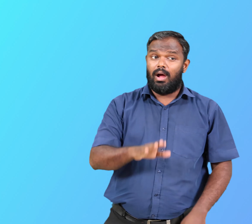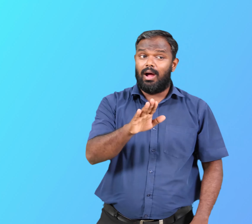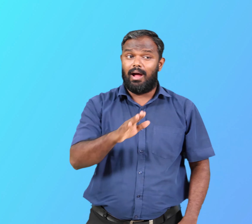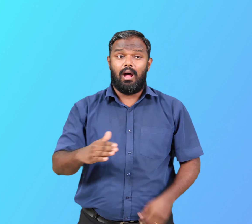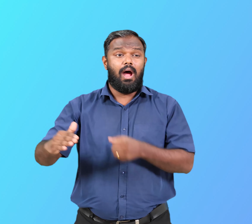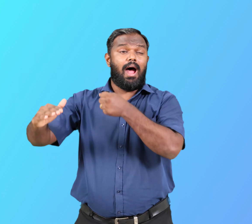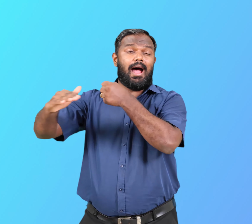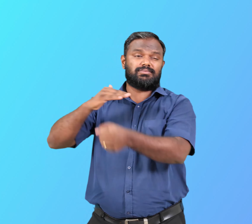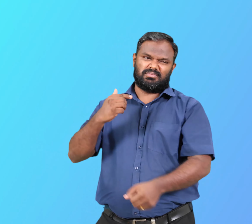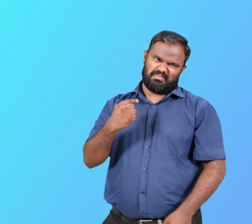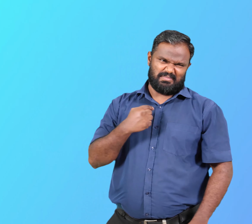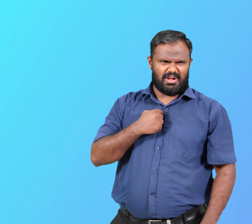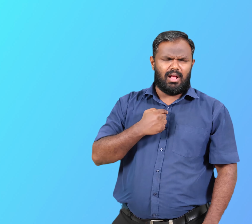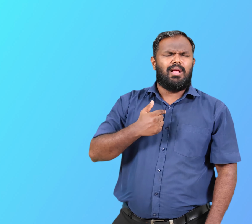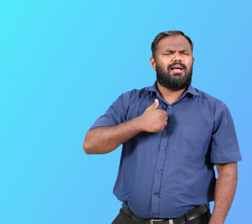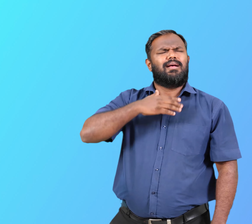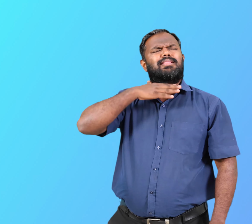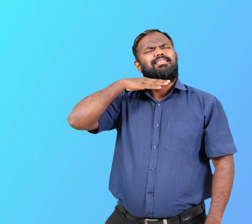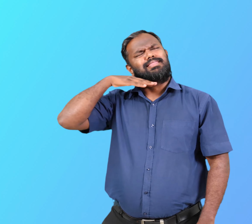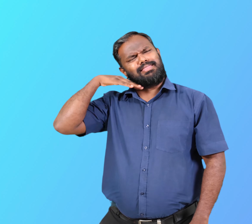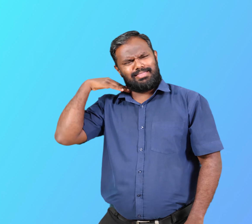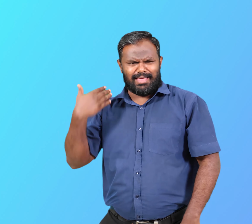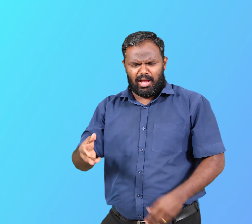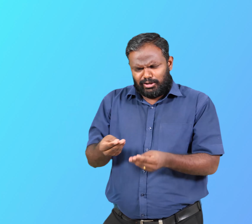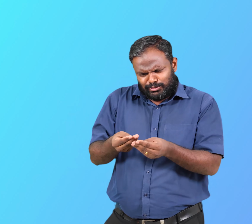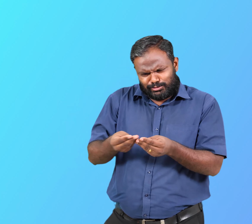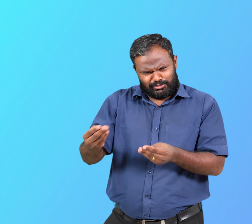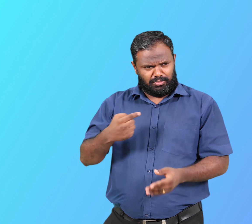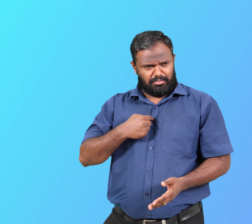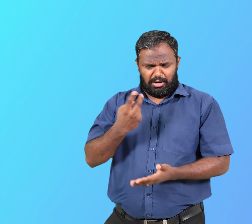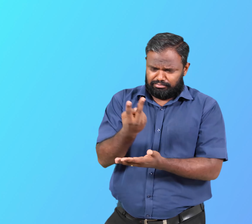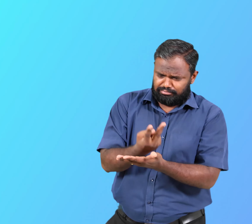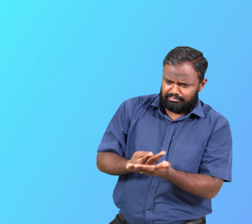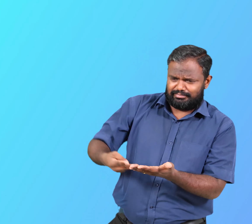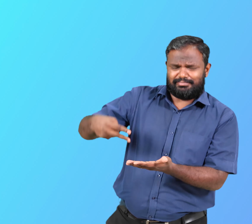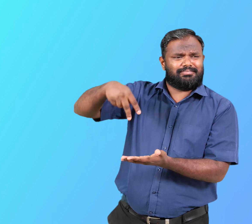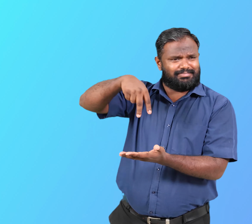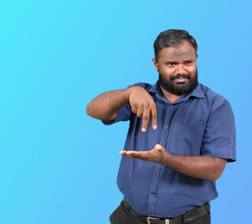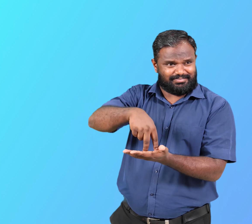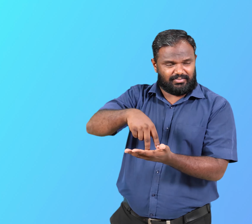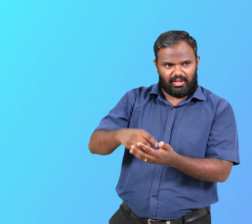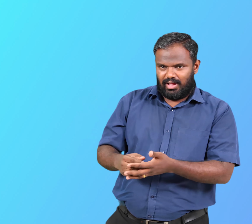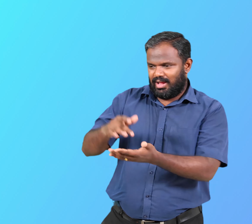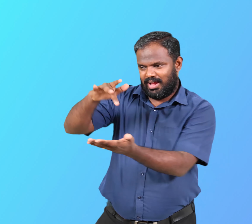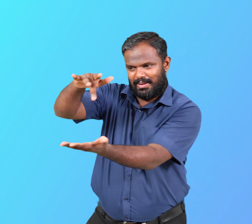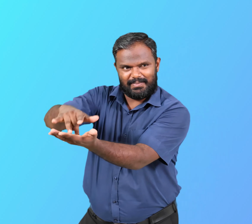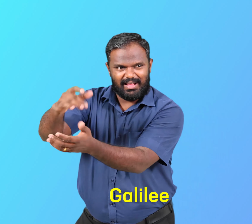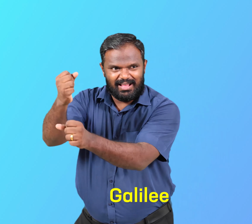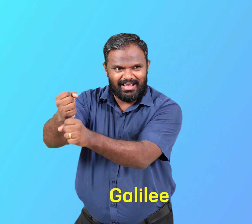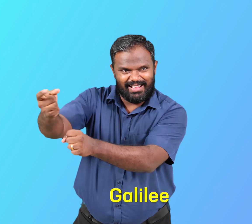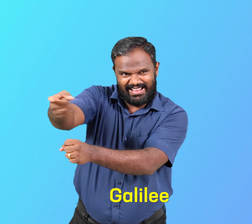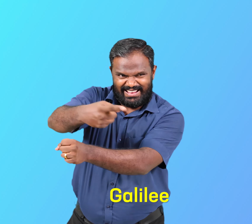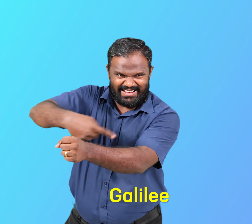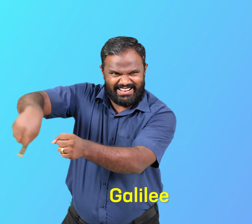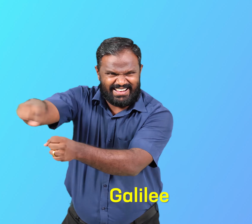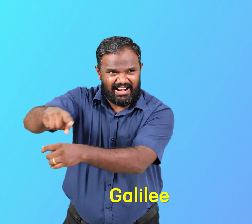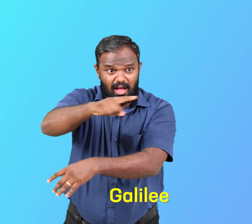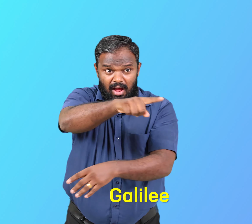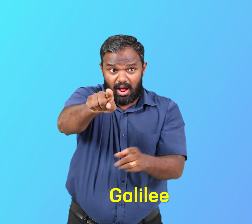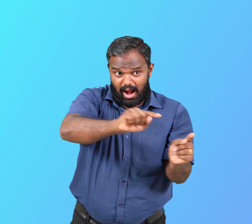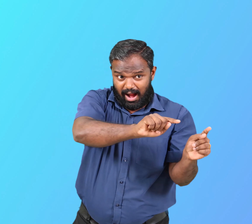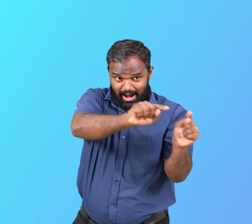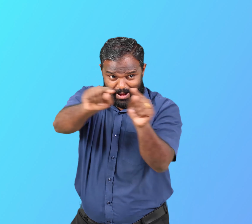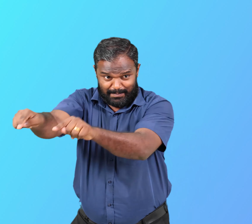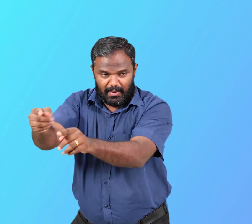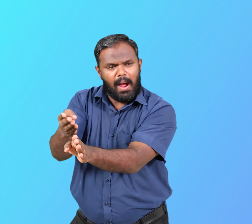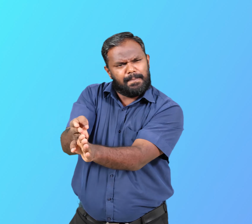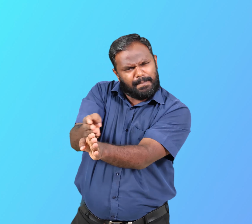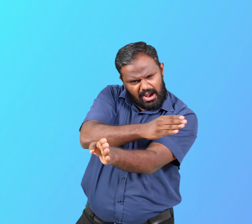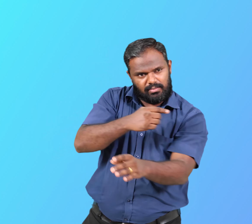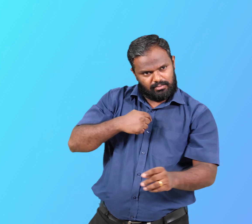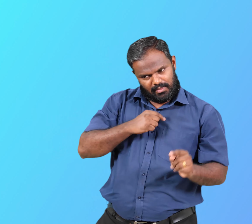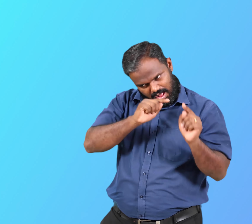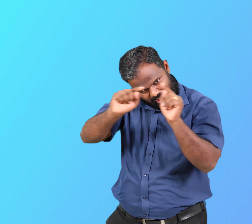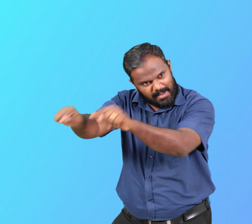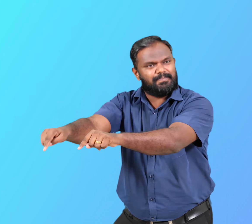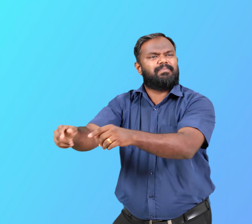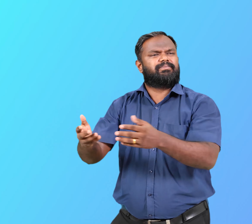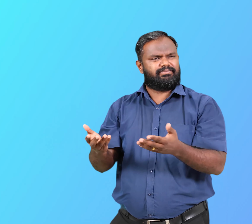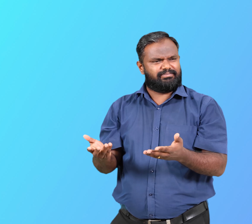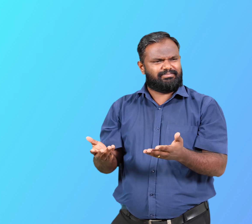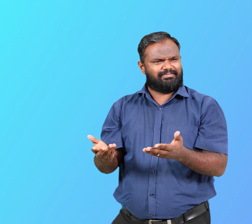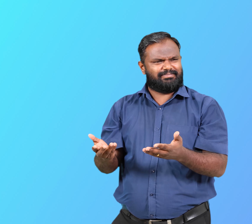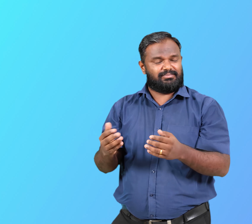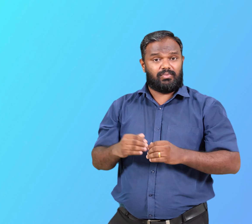But after I am killed, I will rise from death. Then I will go into Galilee. I will be there before you come.”